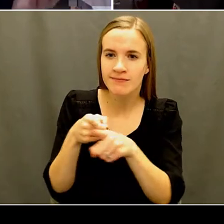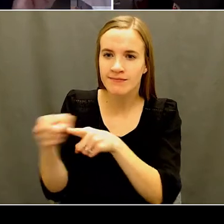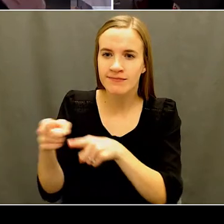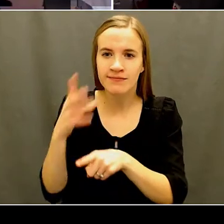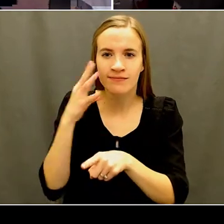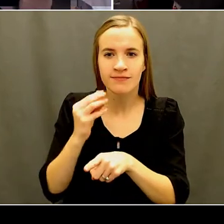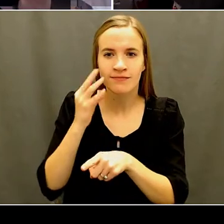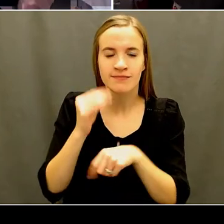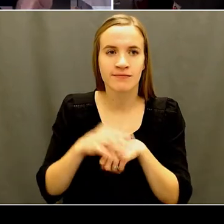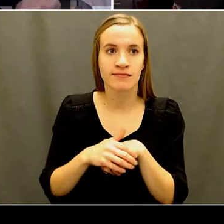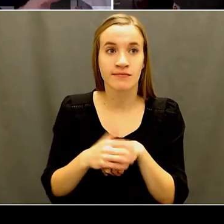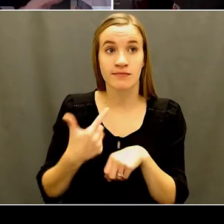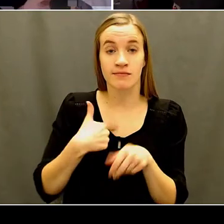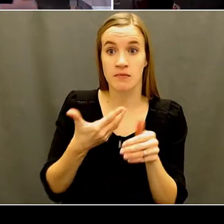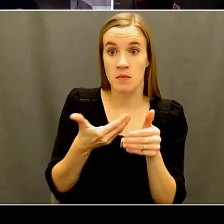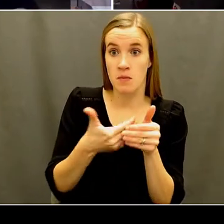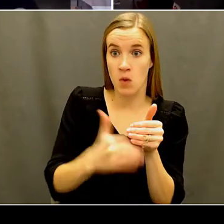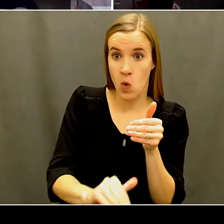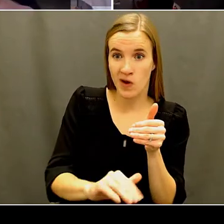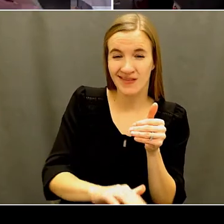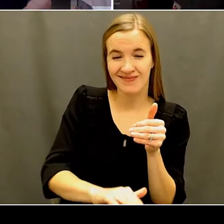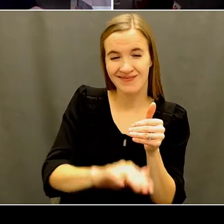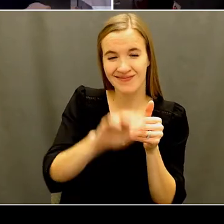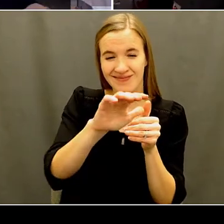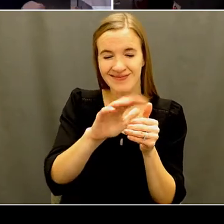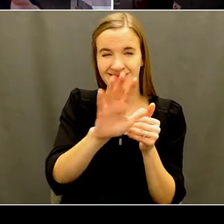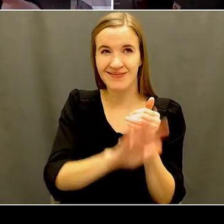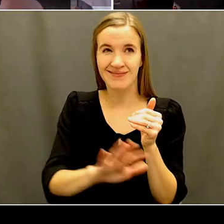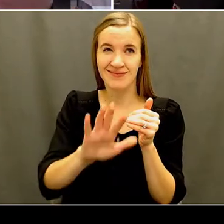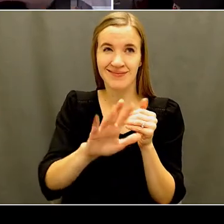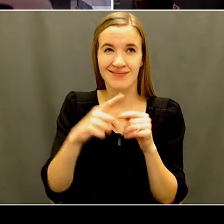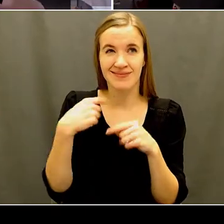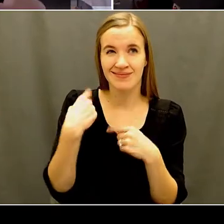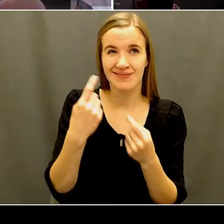the first third of my life in Baton Rouge, Louisiana, which is the Capital.